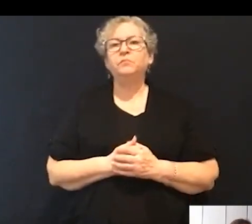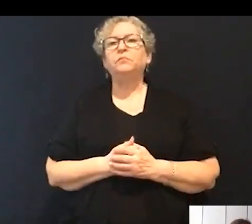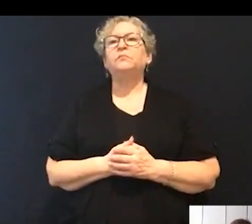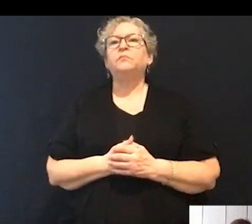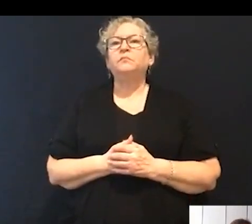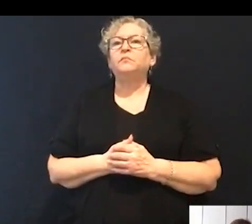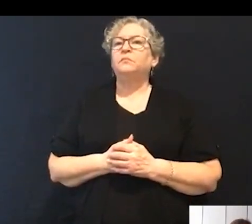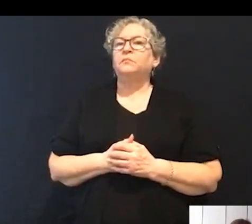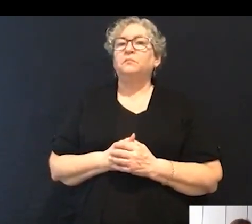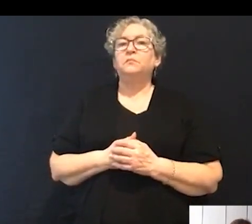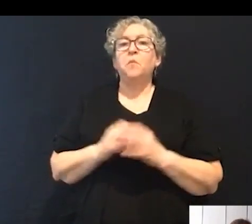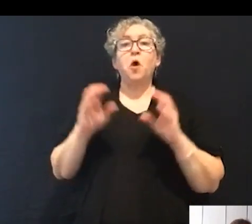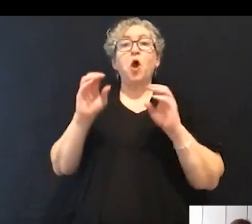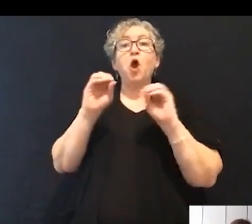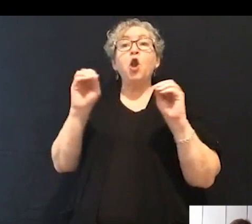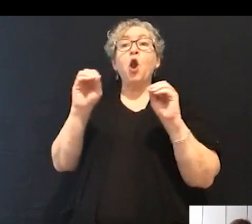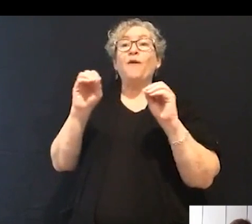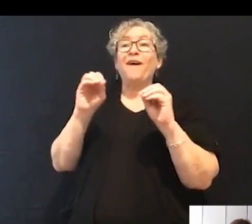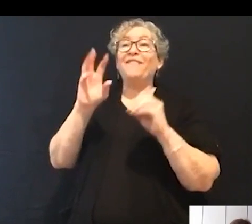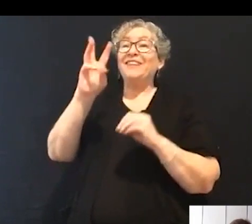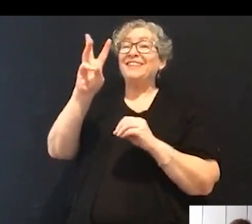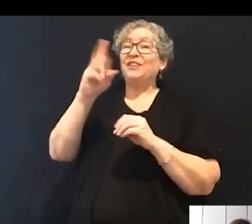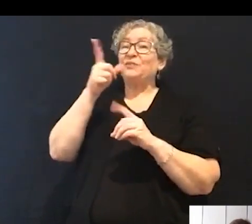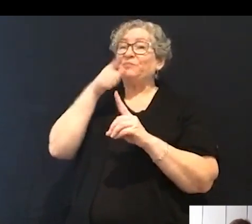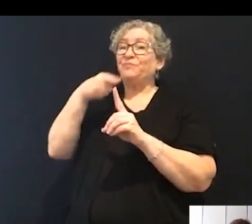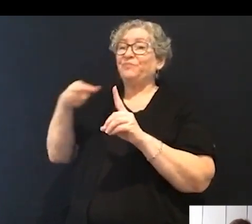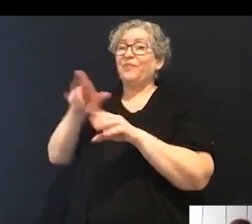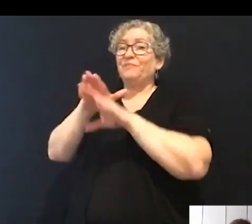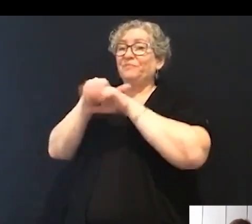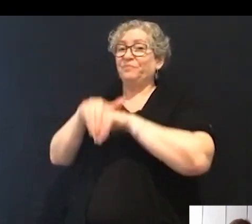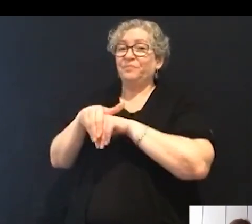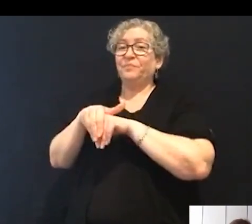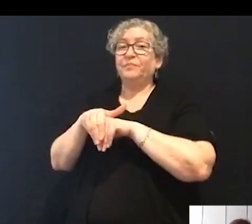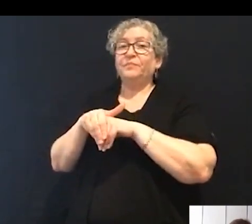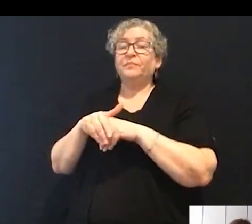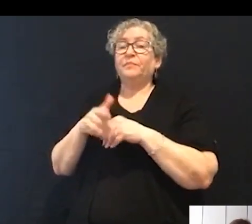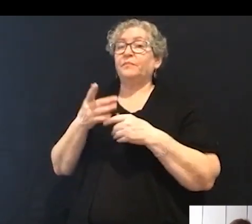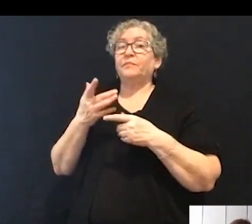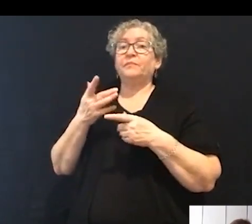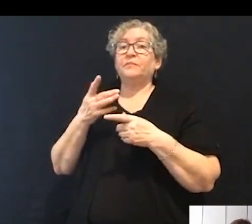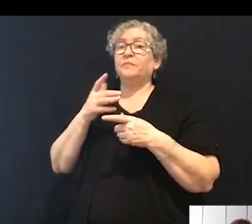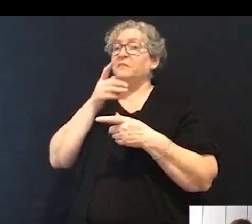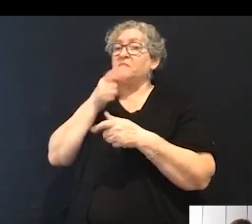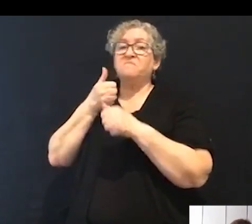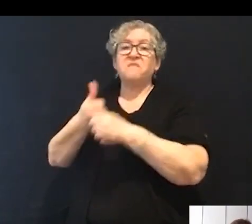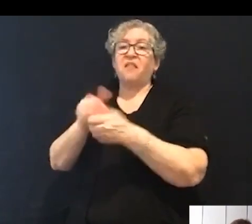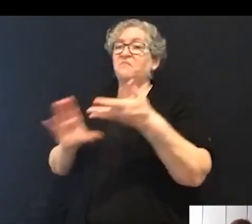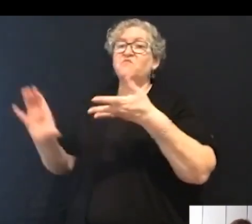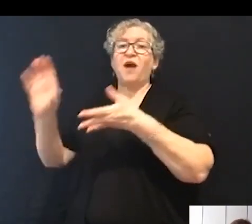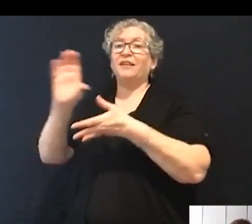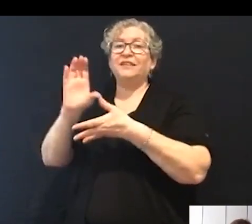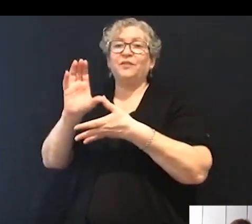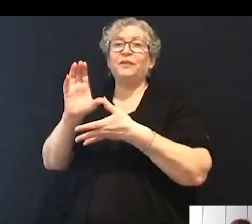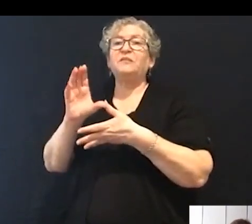None of the six sham treated subjects matched the responder criterion. There is early evidence of efficacy